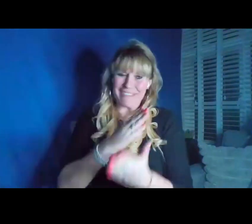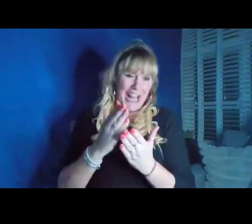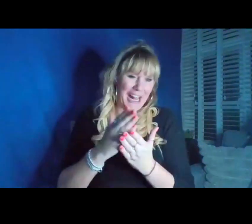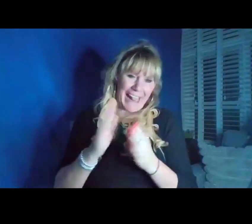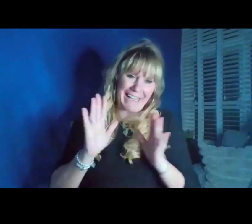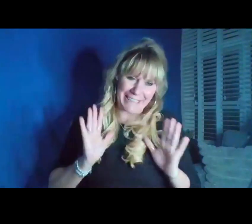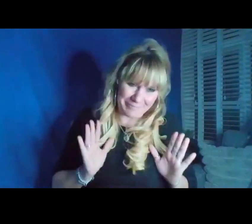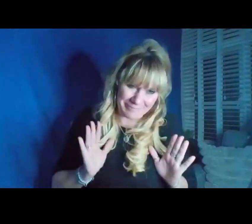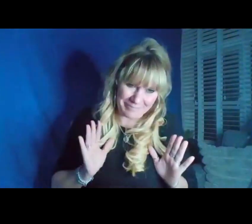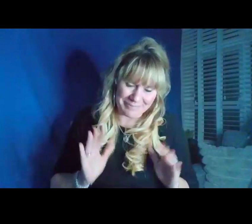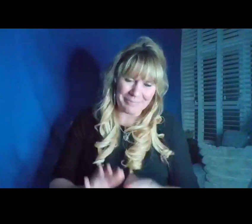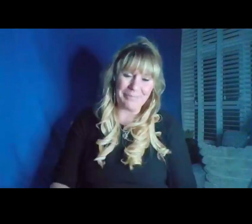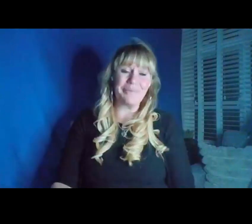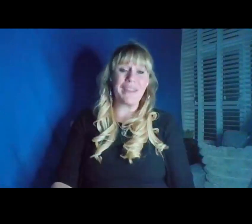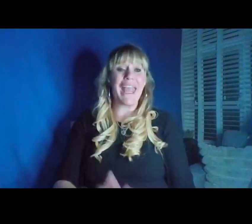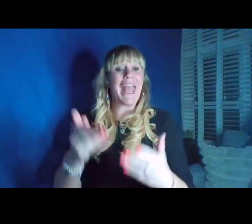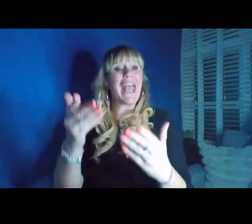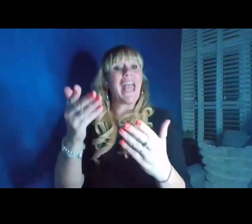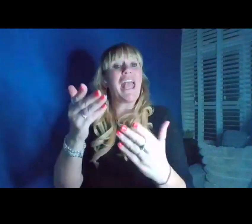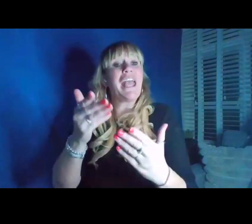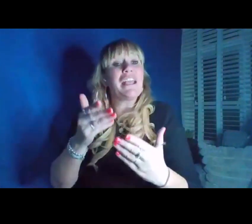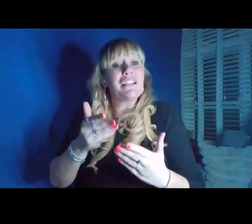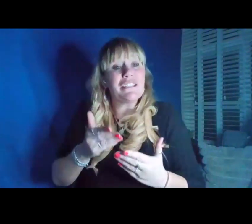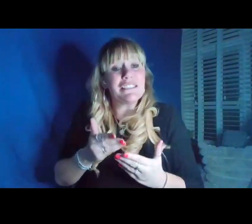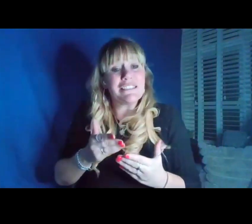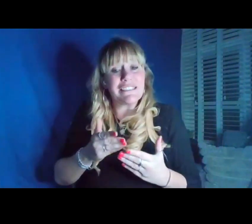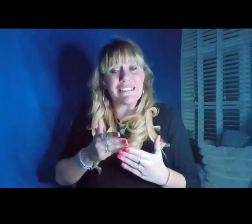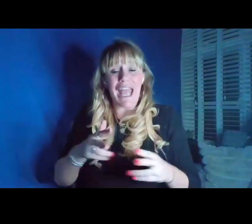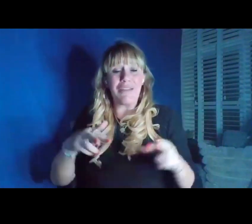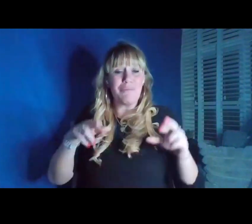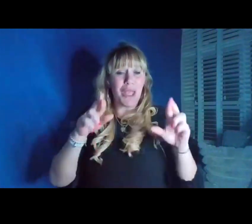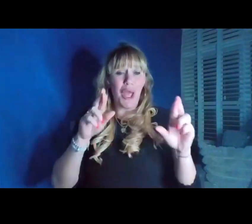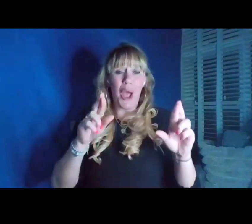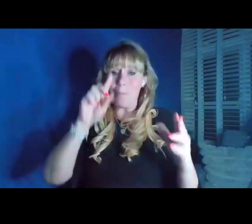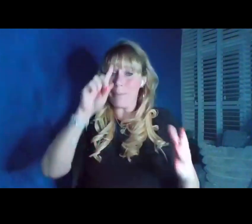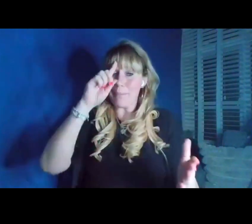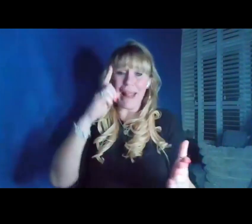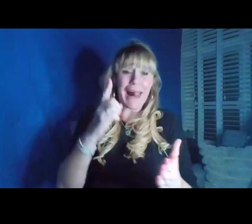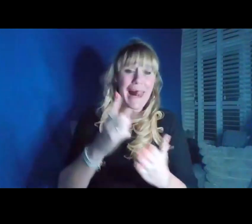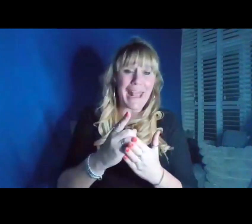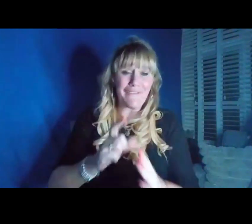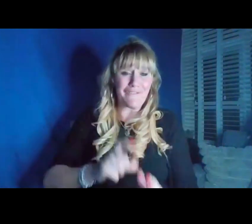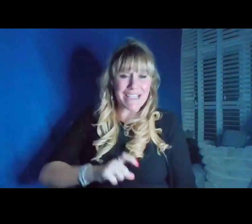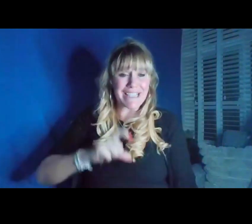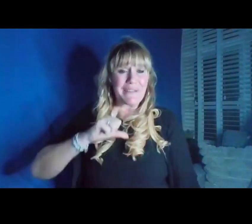She gave me hope, belief, esteem, subverted all there old regimes,